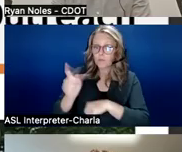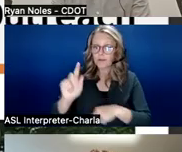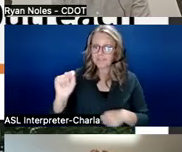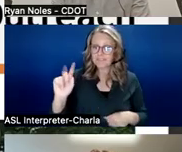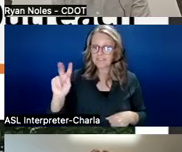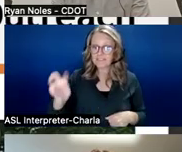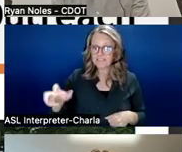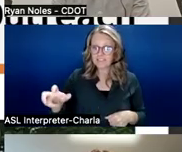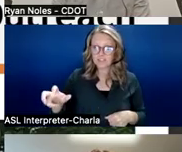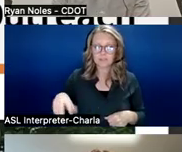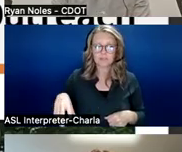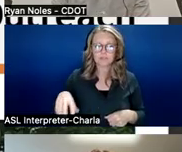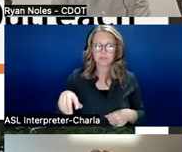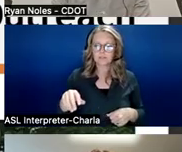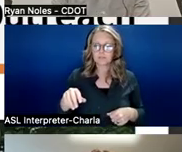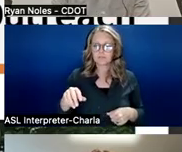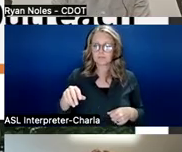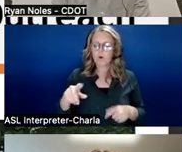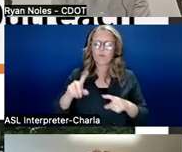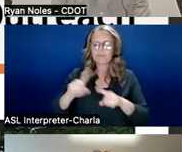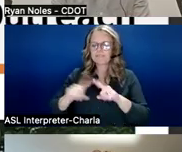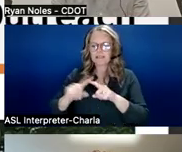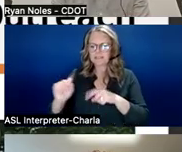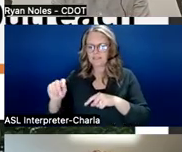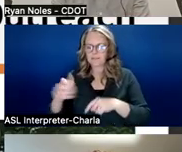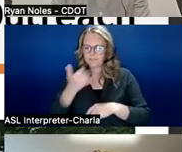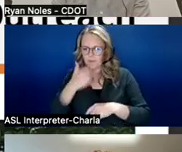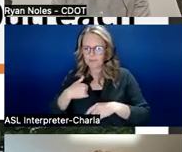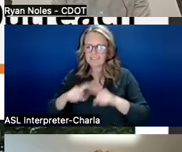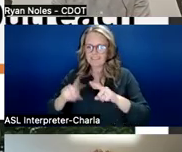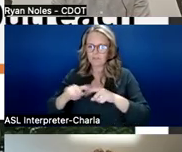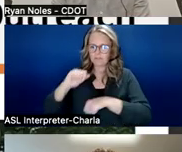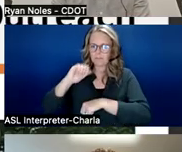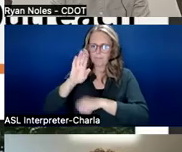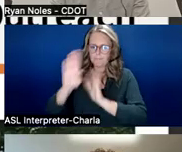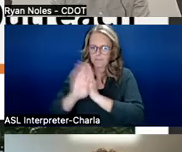and Federal Station, Clear Creek and Federal, Evans Transfer Center, etc.